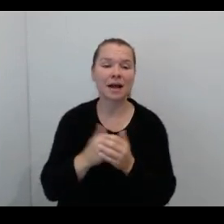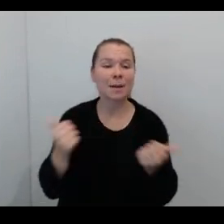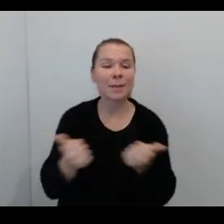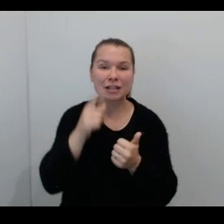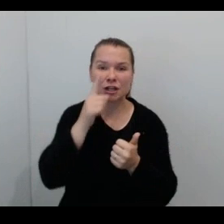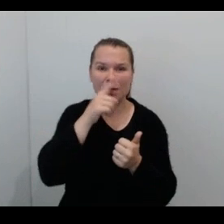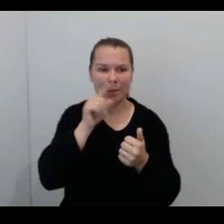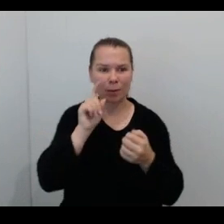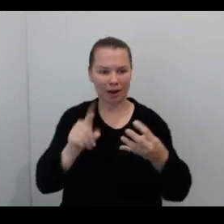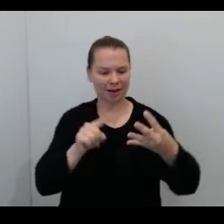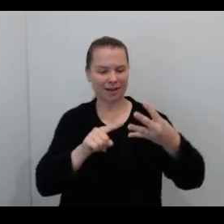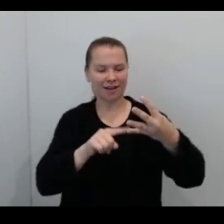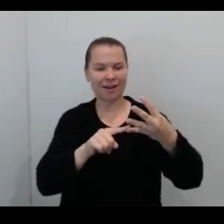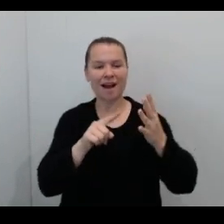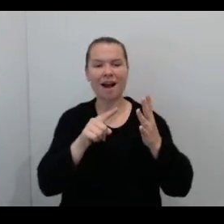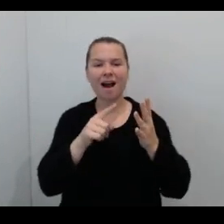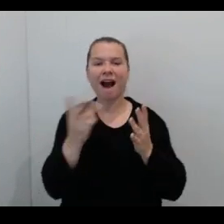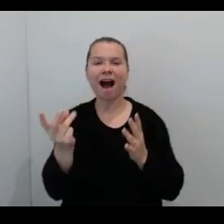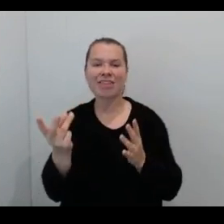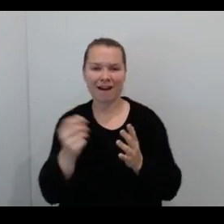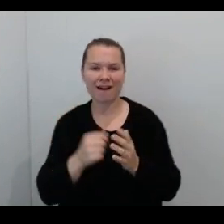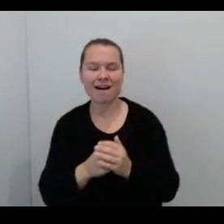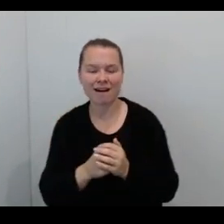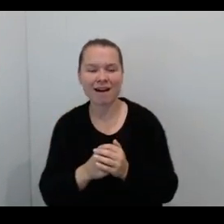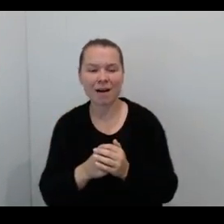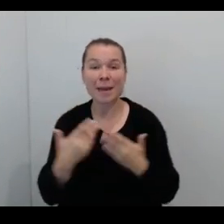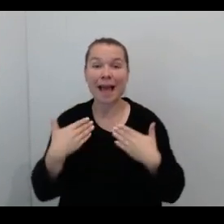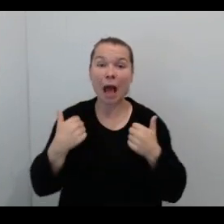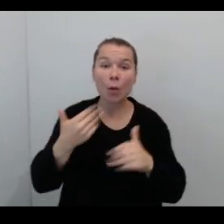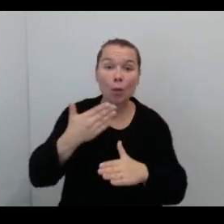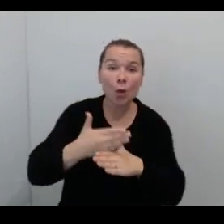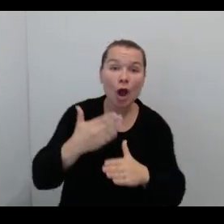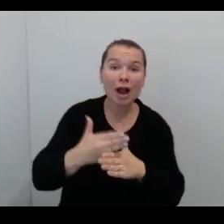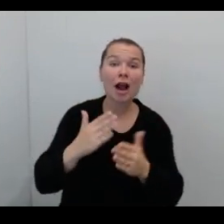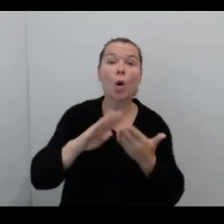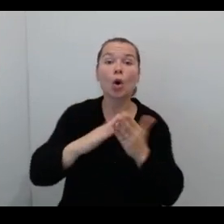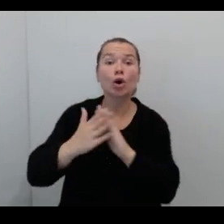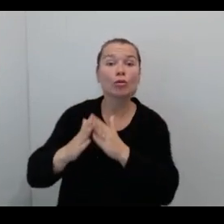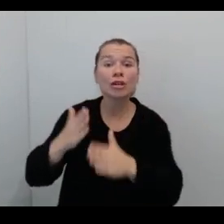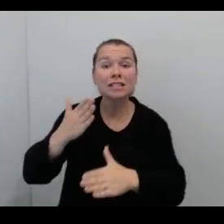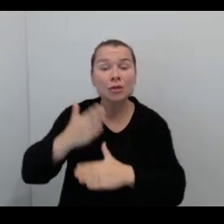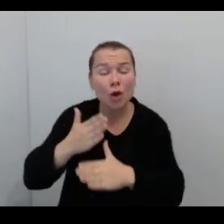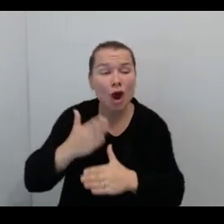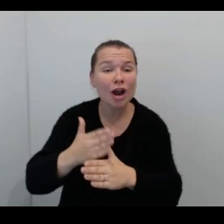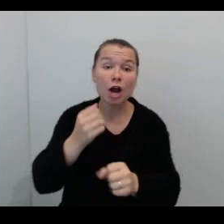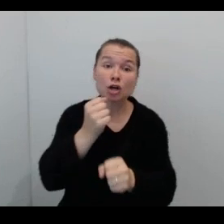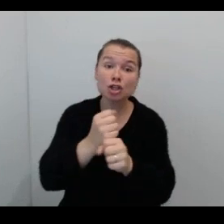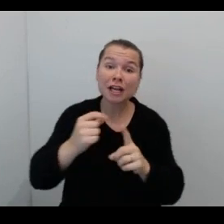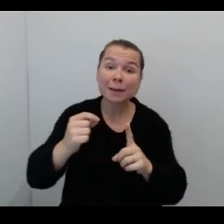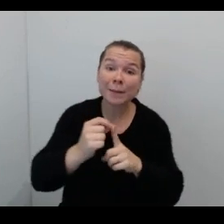might be a health worker, communication worker, GP as such.